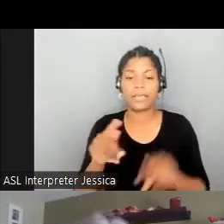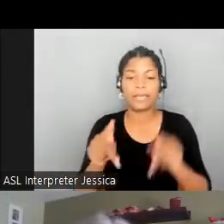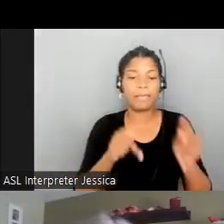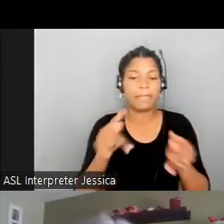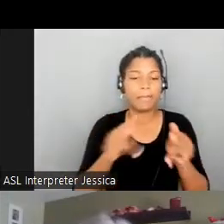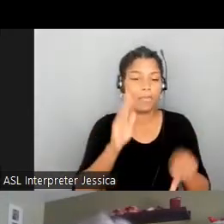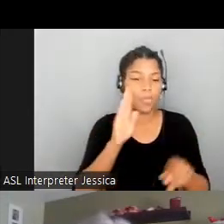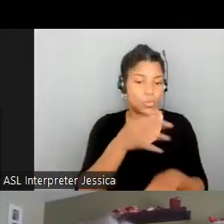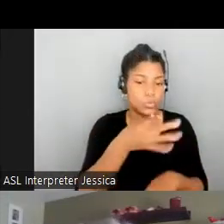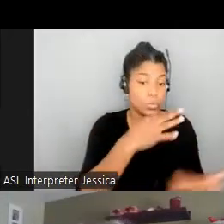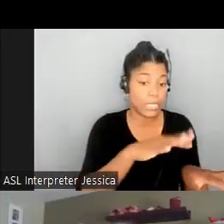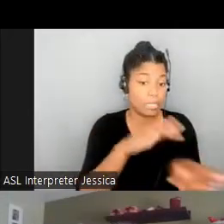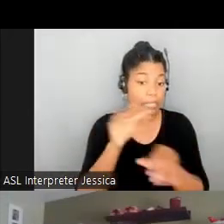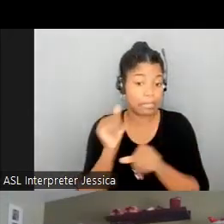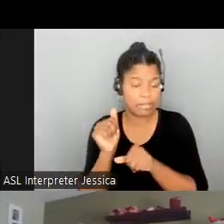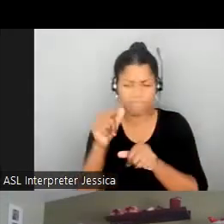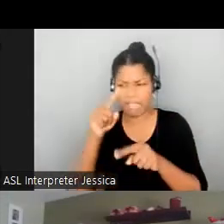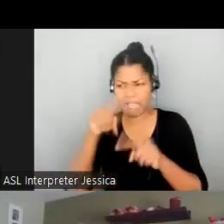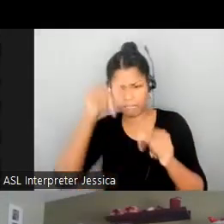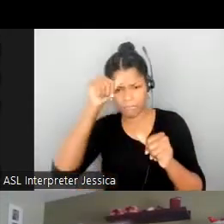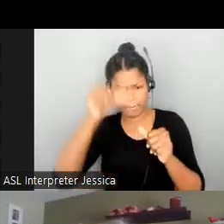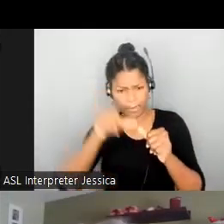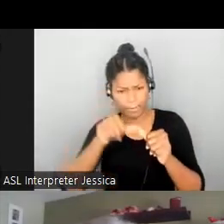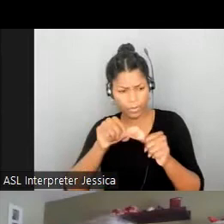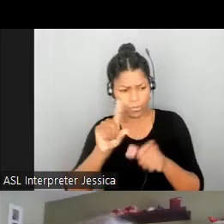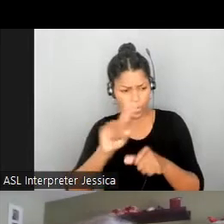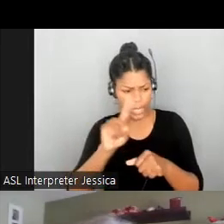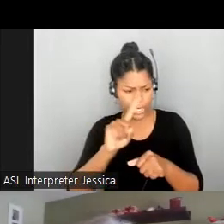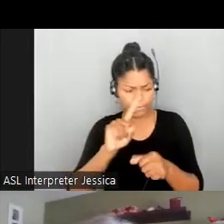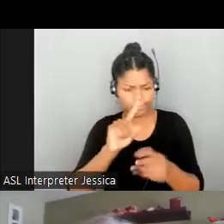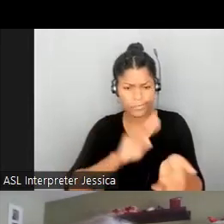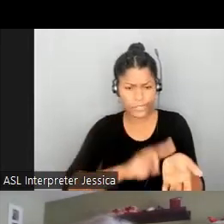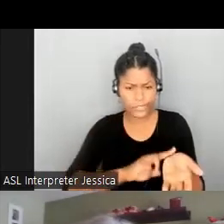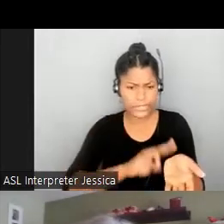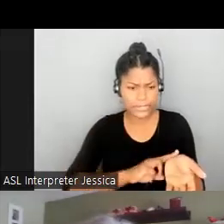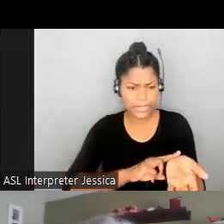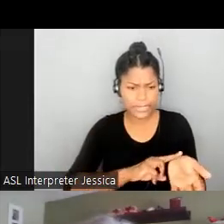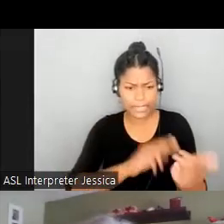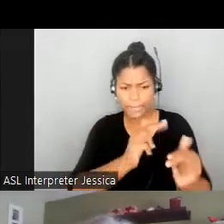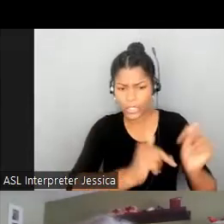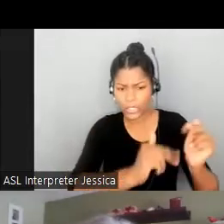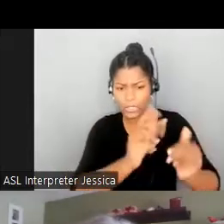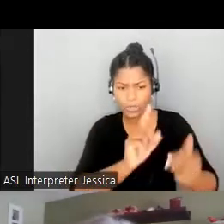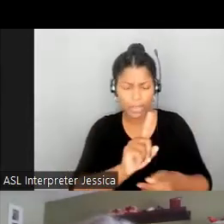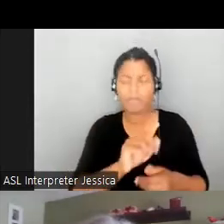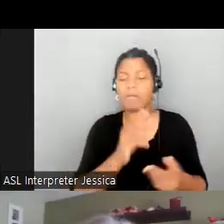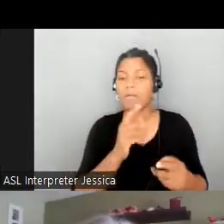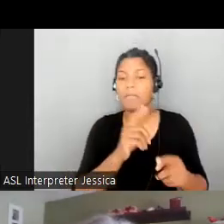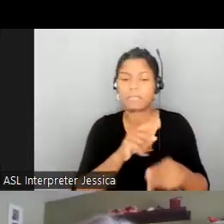remember, Kathy, where they are in the nursing facility of when they are going to depart, what the timeframe is.